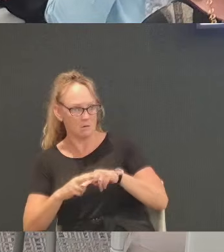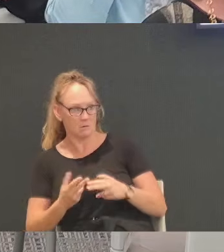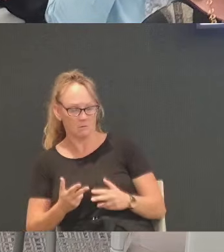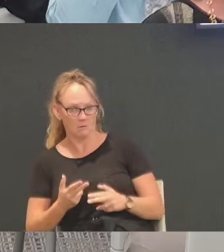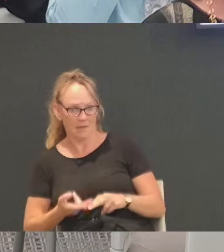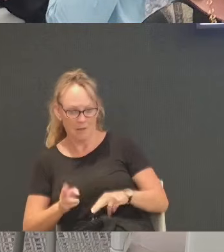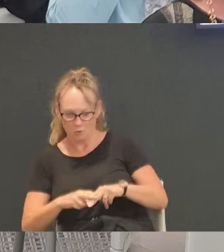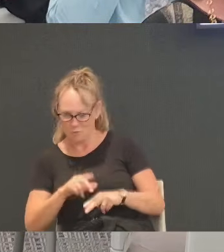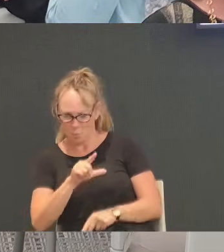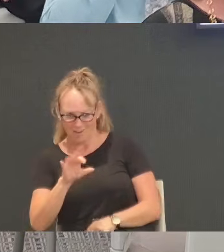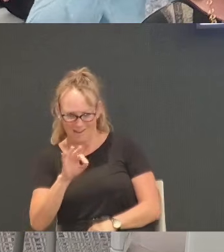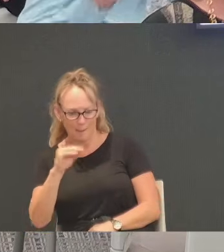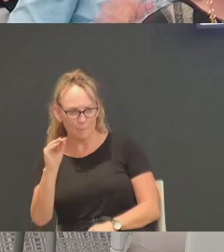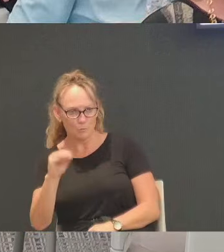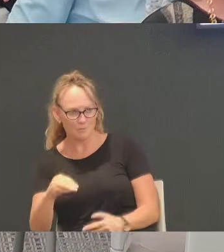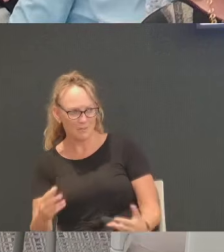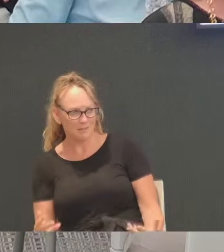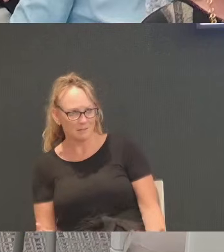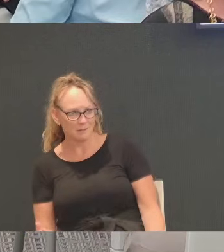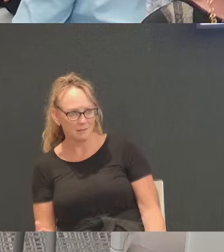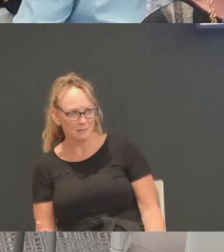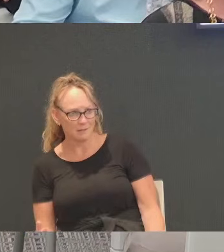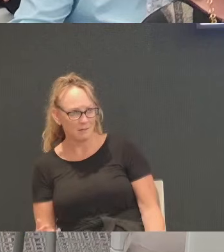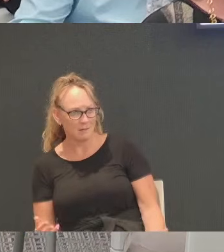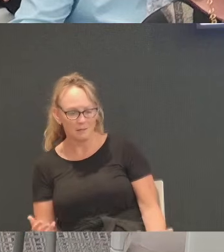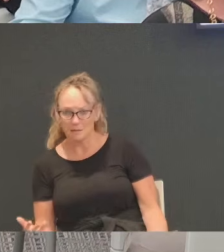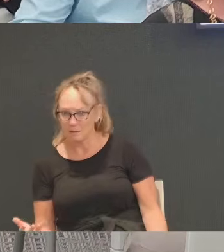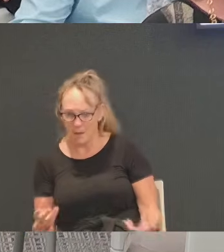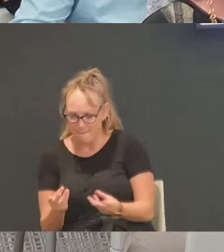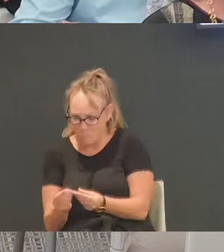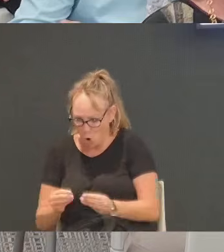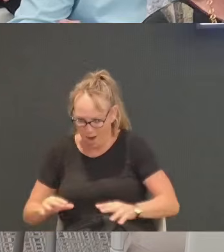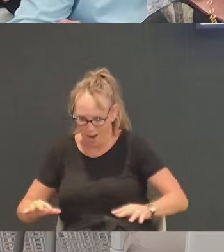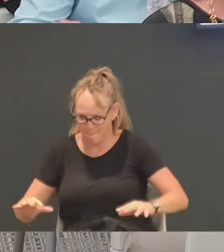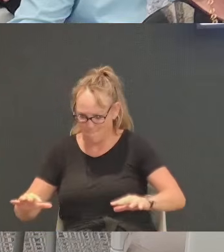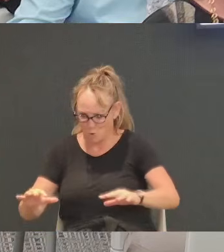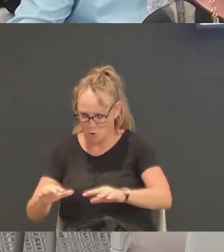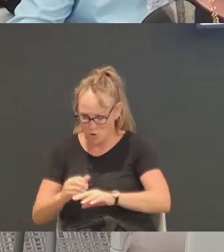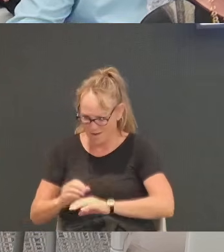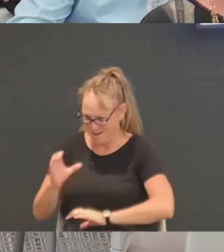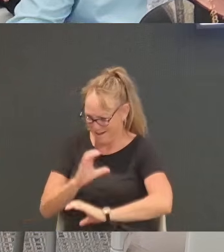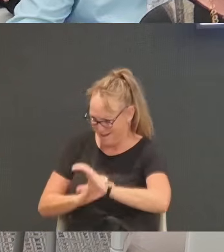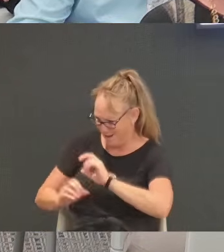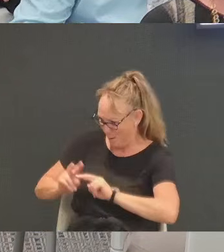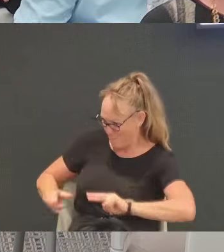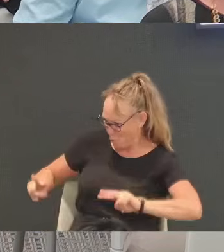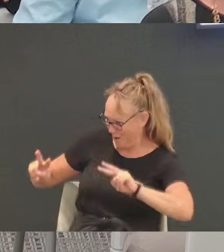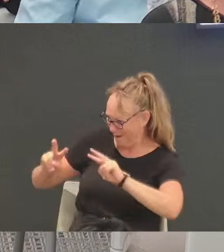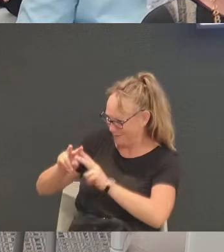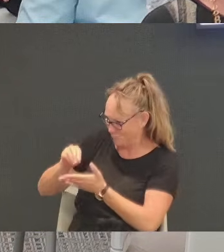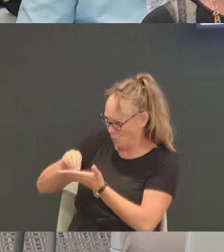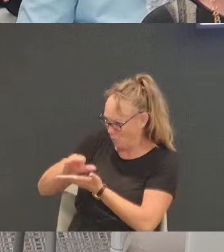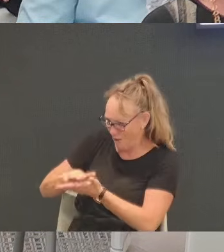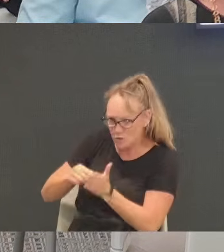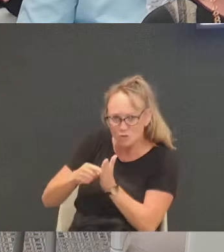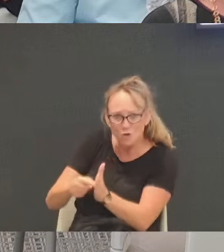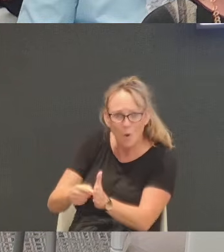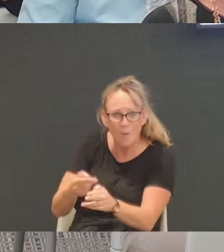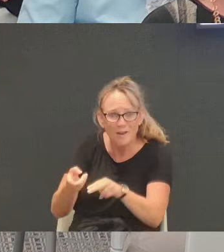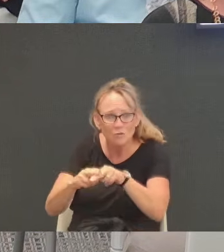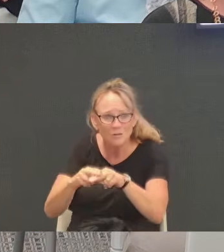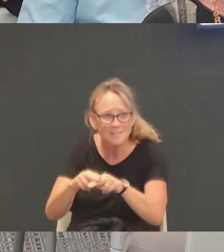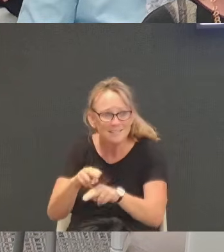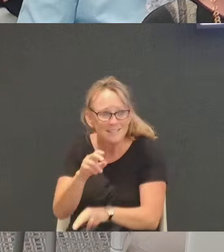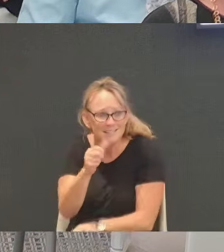homeowner already, y'all. property appraisal showed it in 2023 when Hamilton County.